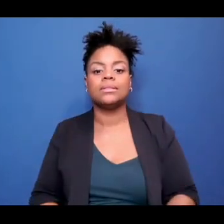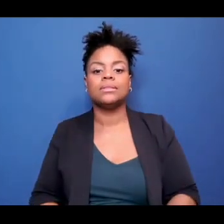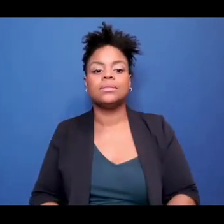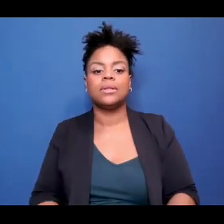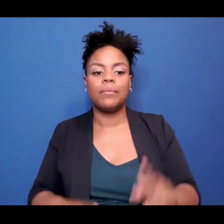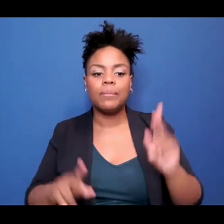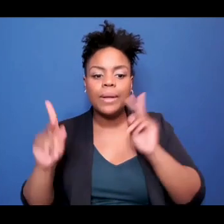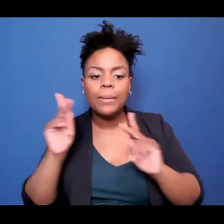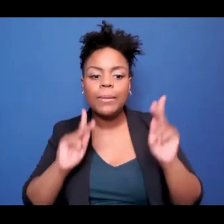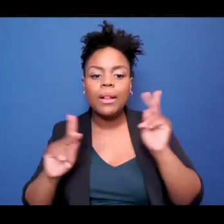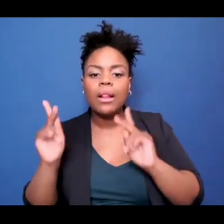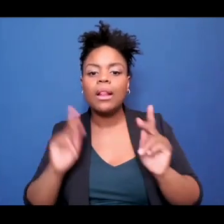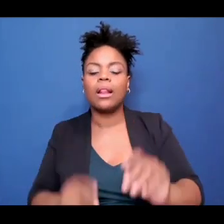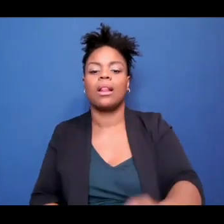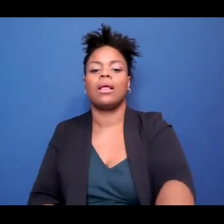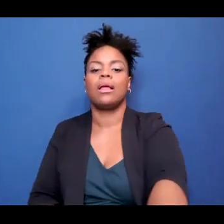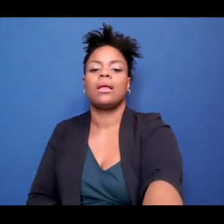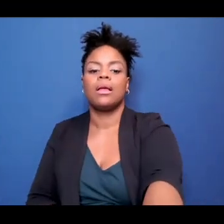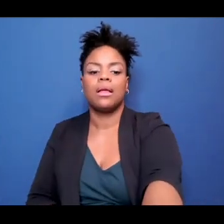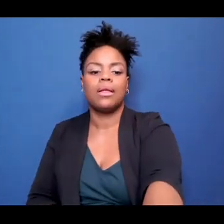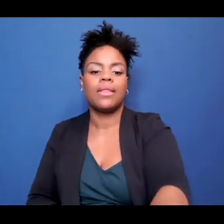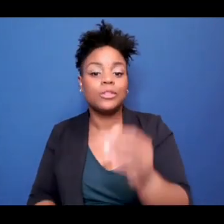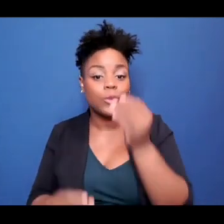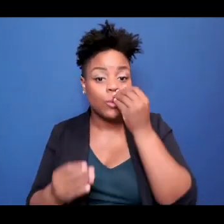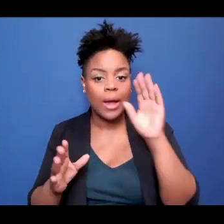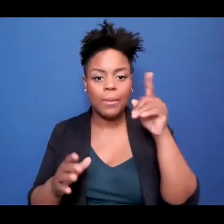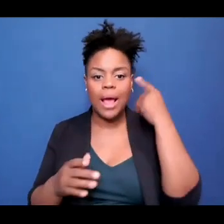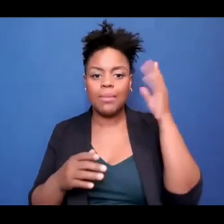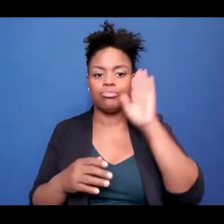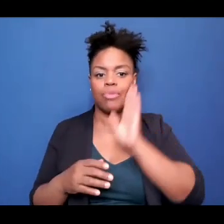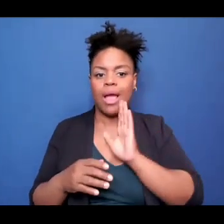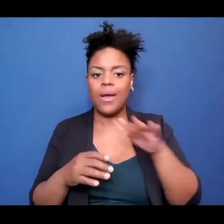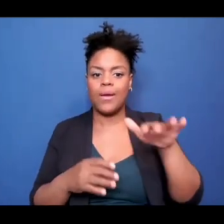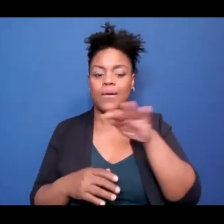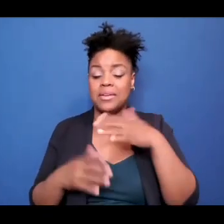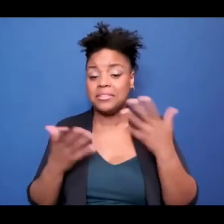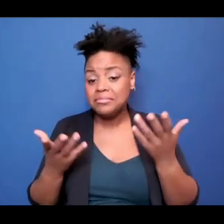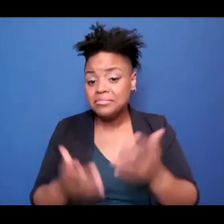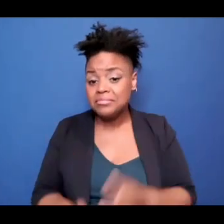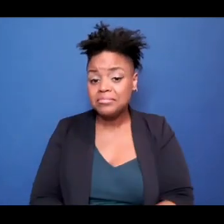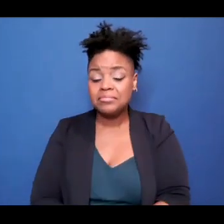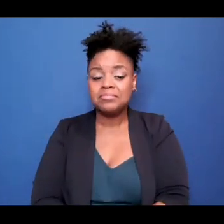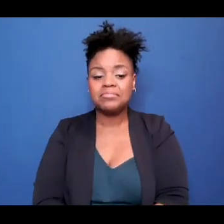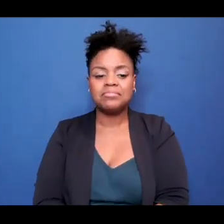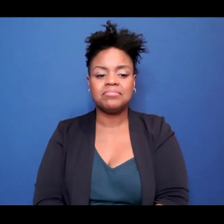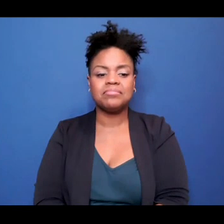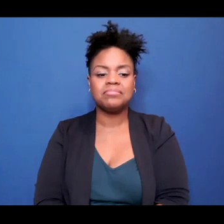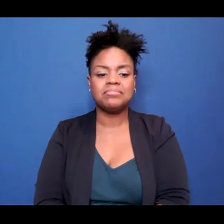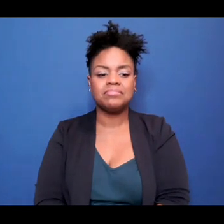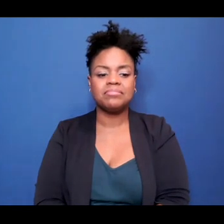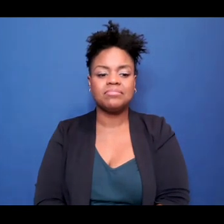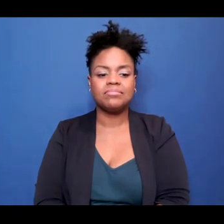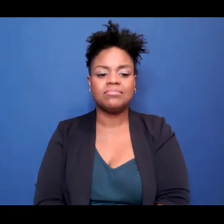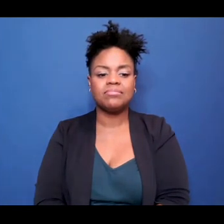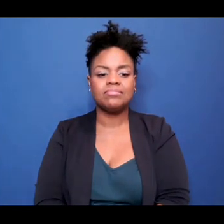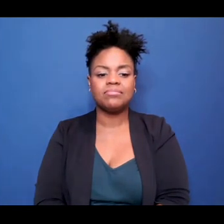TO PROTECT OTHER PEOPLE IS SIMPLY NOT COMPELLING WHEN THE MOST VULNERABLE ARE OFTEN BLACK AND BROWN. JUST LAST MONTH THE WASHINGTON